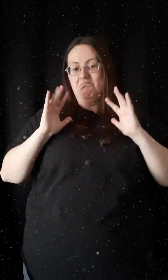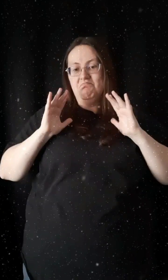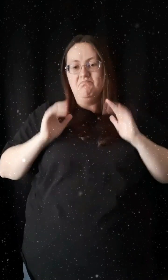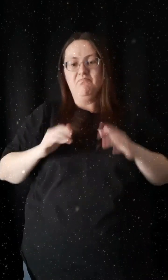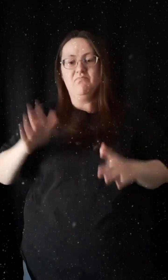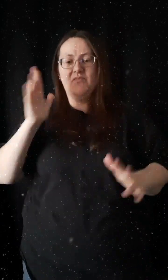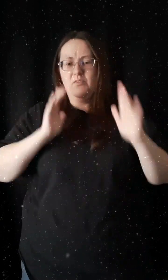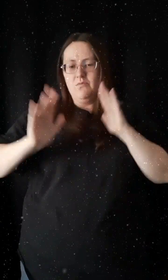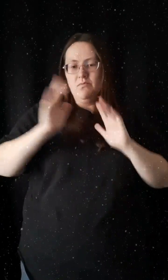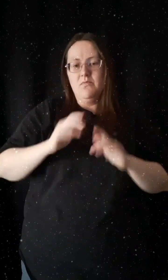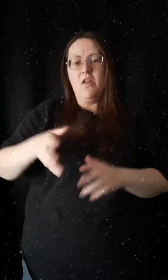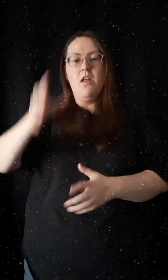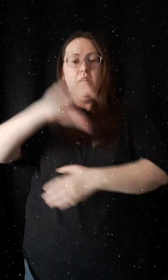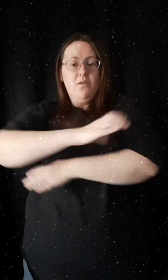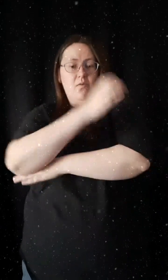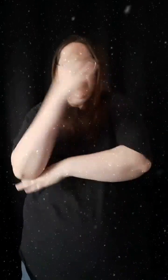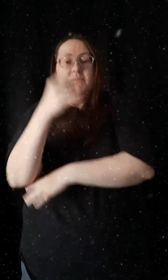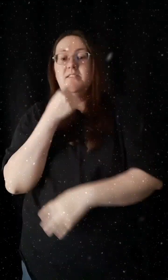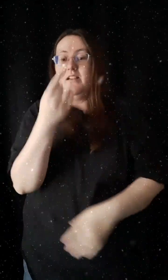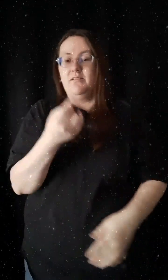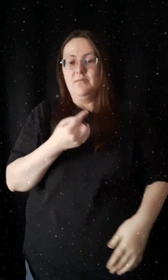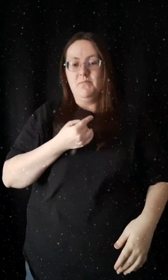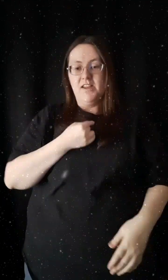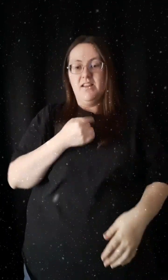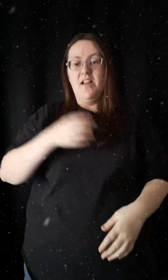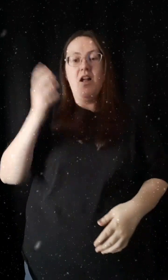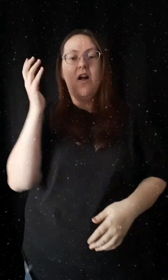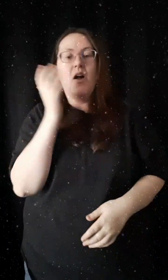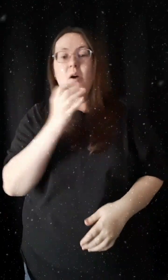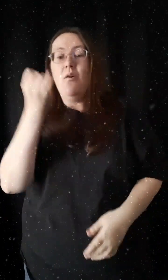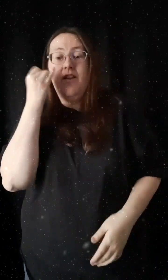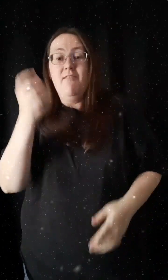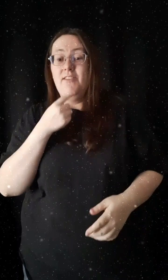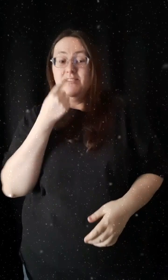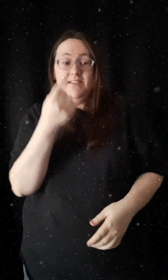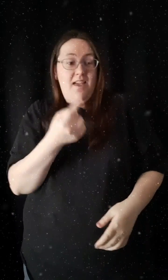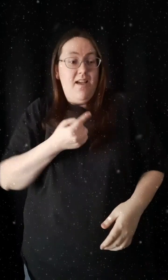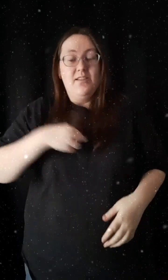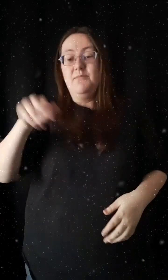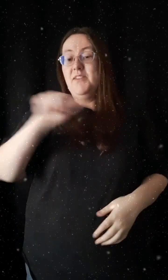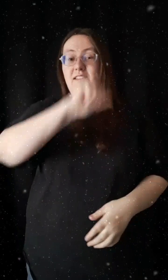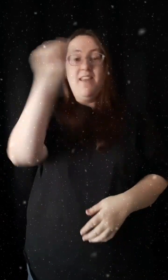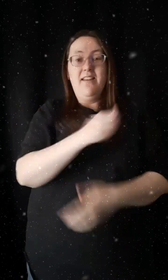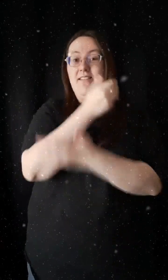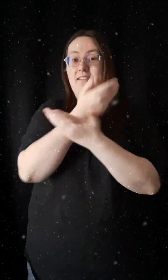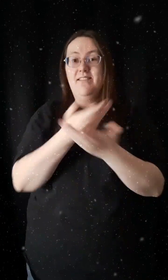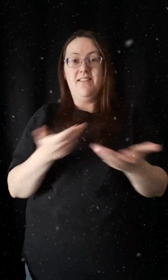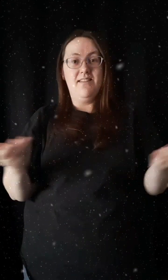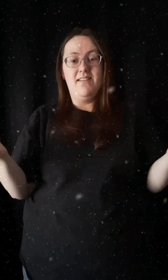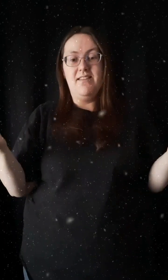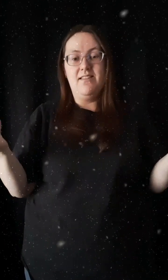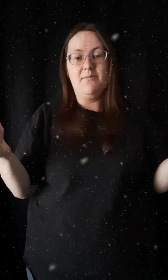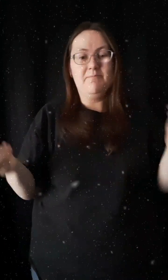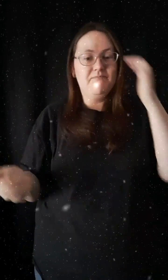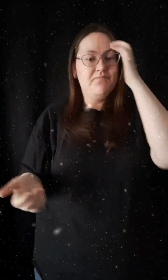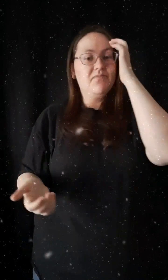Christmas tells me Oh, if it tells me anything